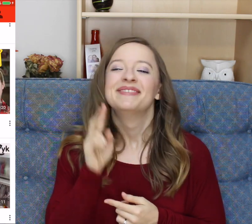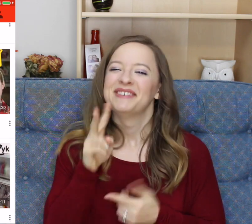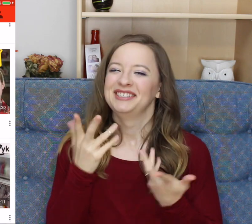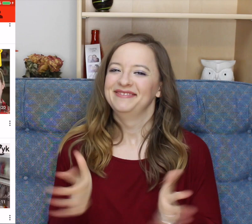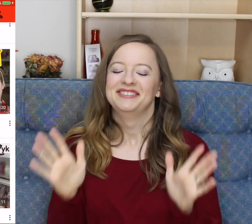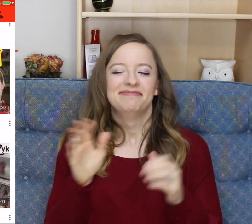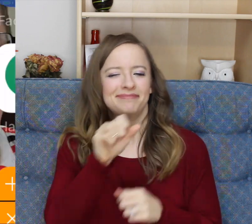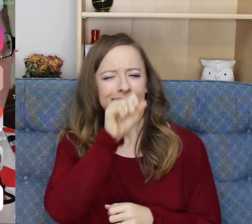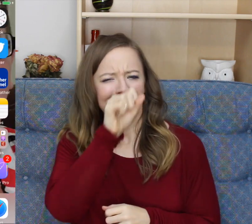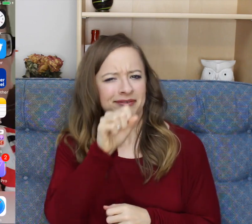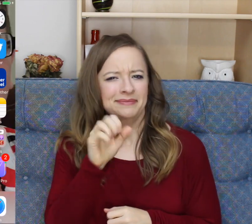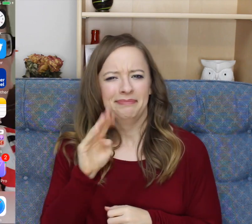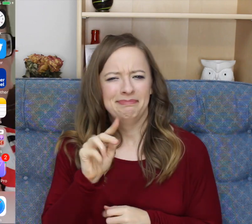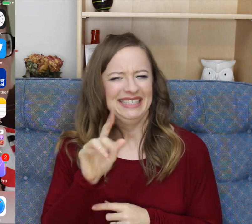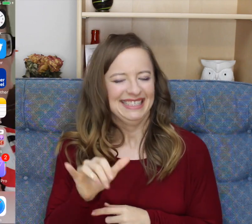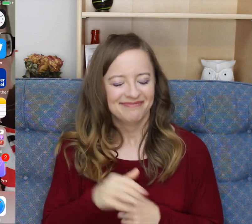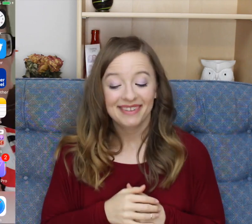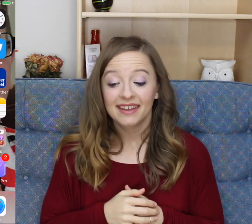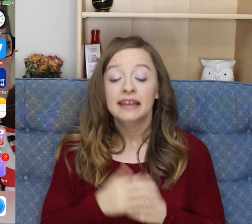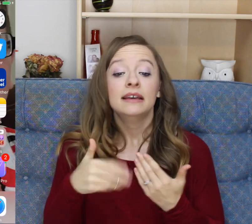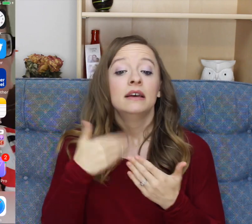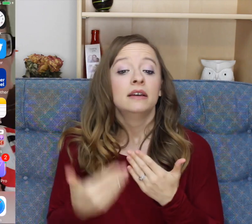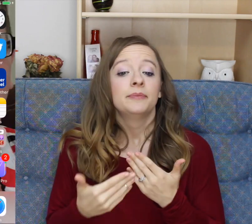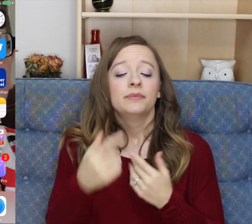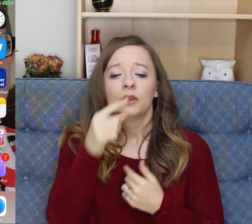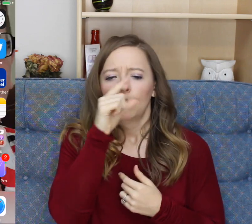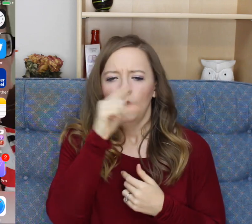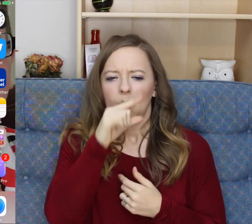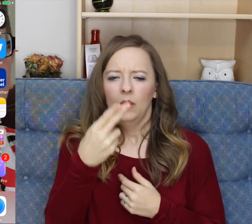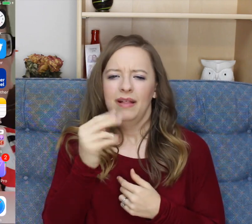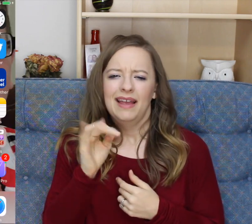I love Bunny. Next is my Google Hangouts.